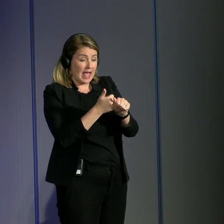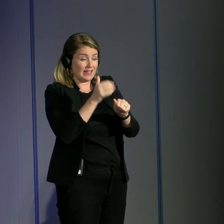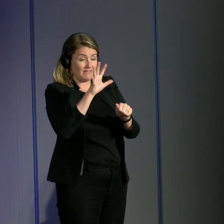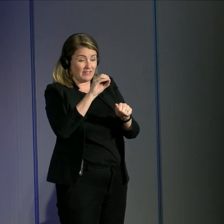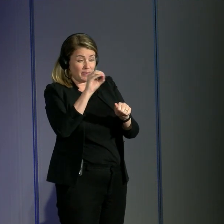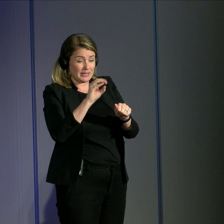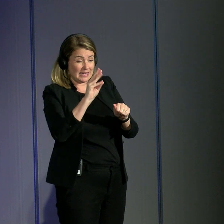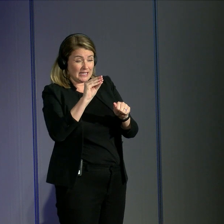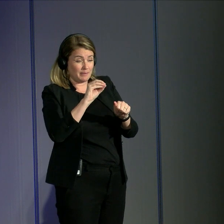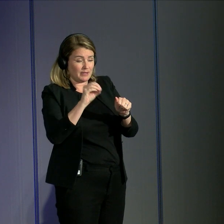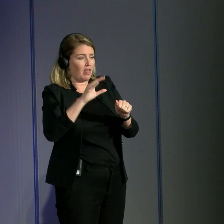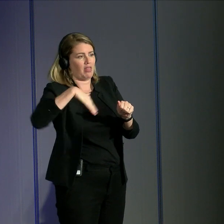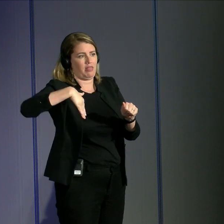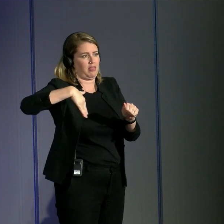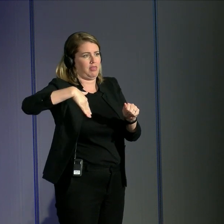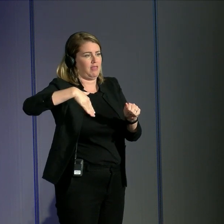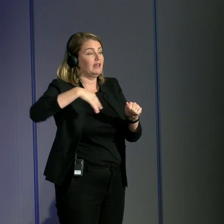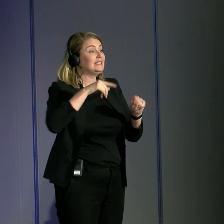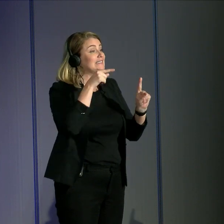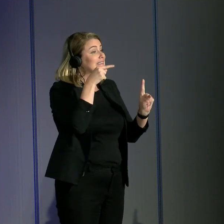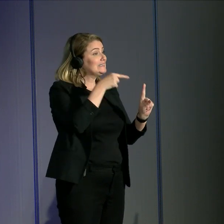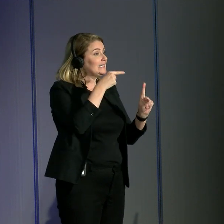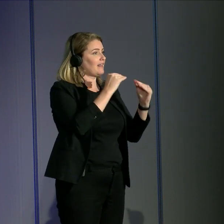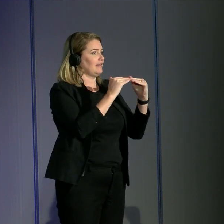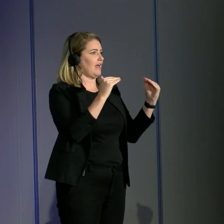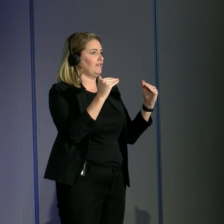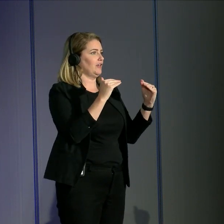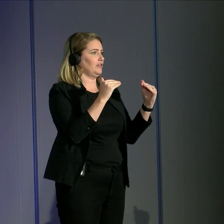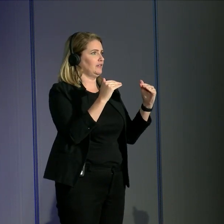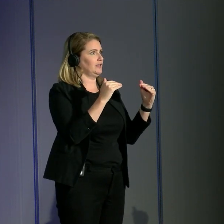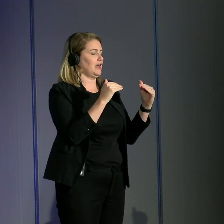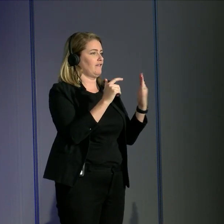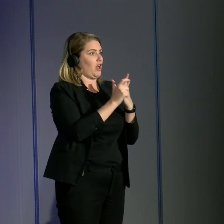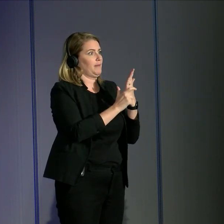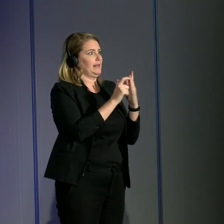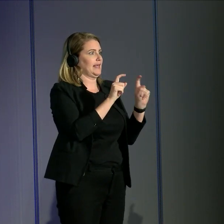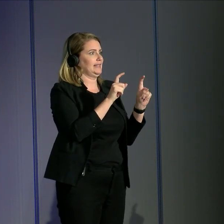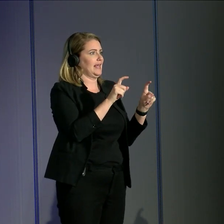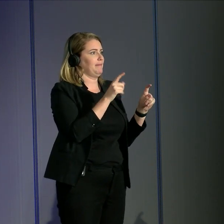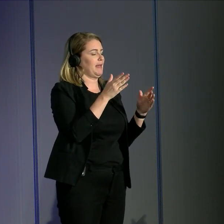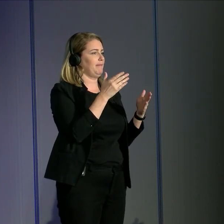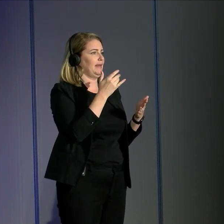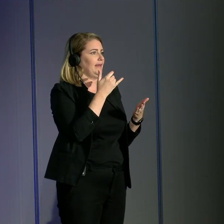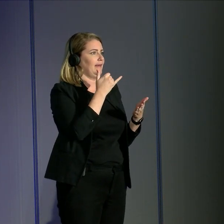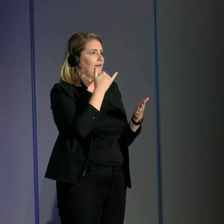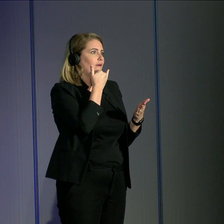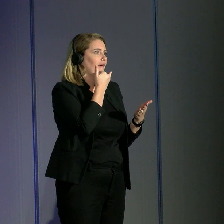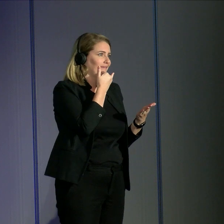If you do that with this level of automated testing, you're misleading yourself because